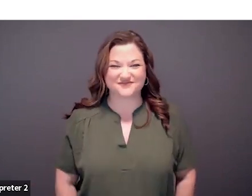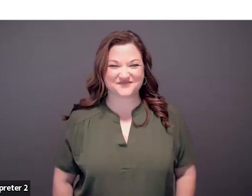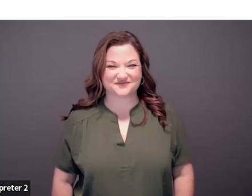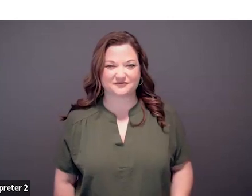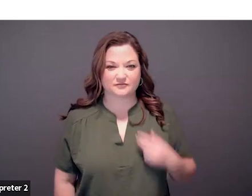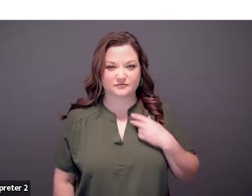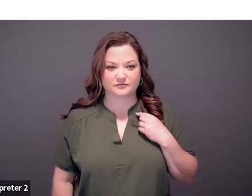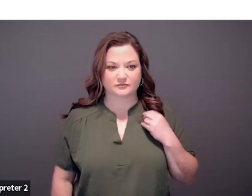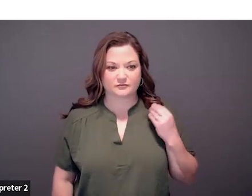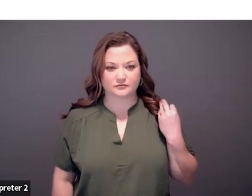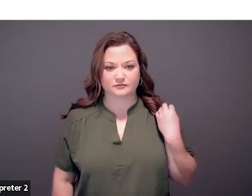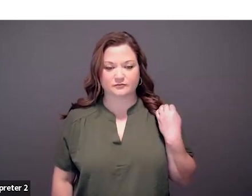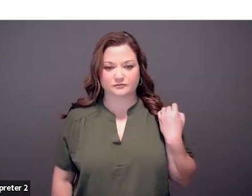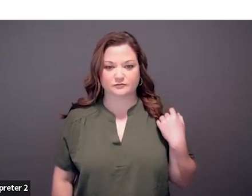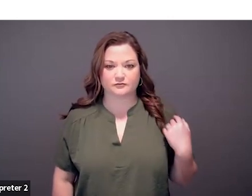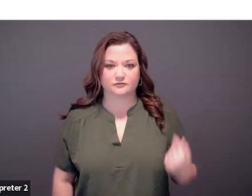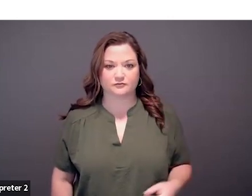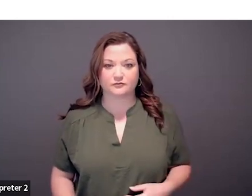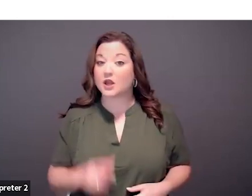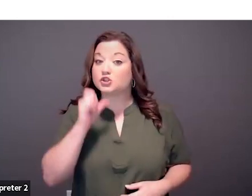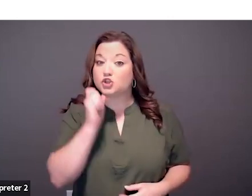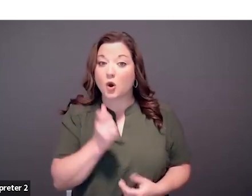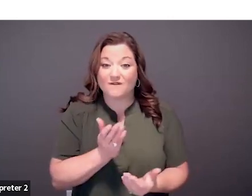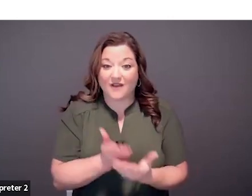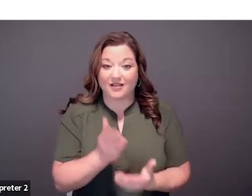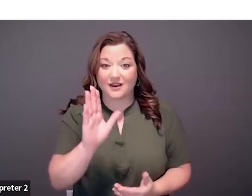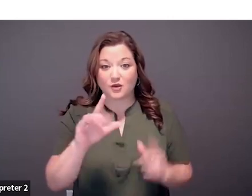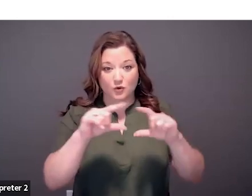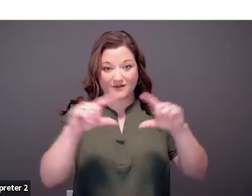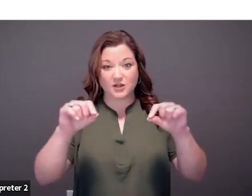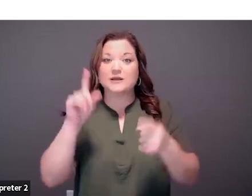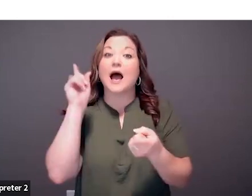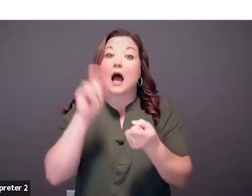Don't validate your field until the data entry is completed.